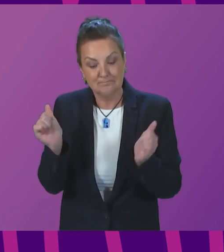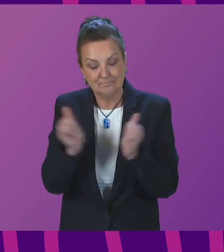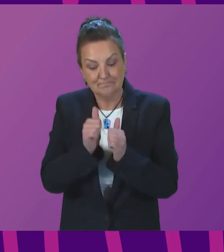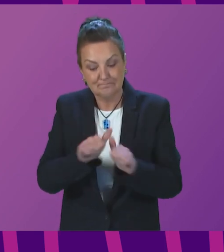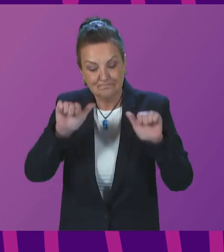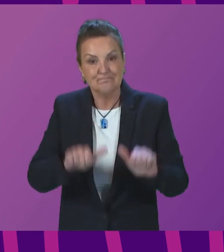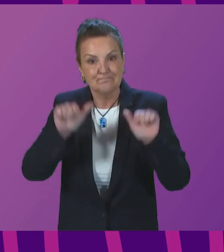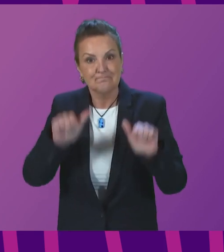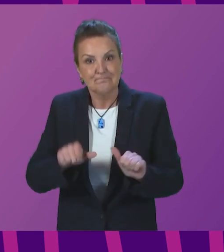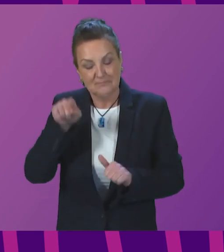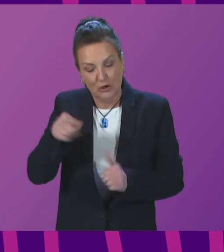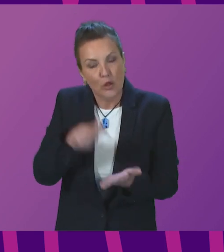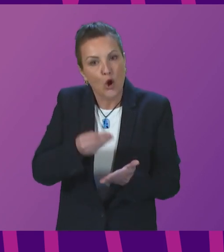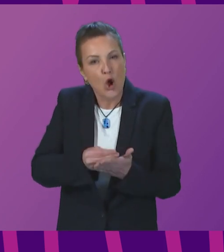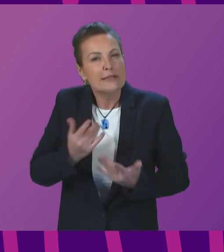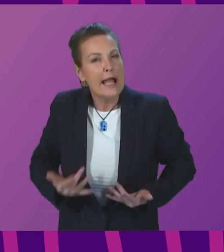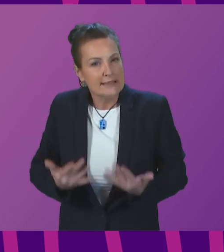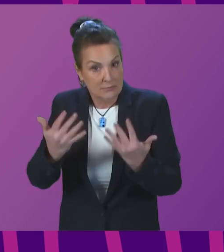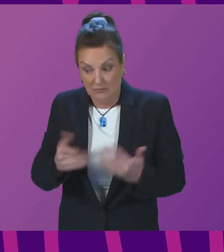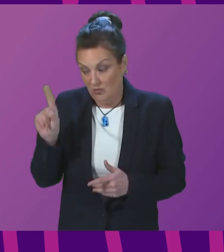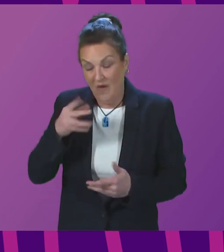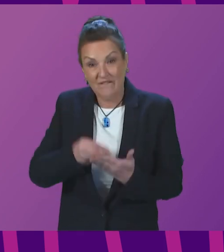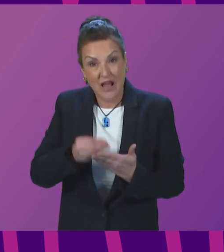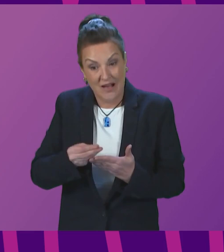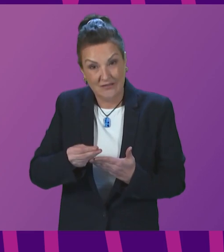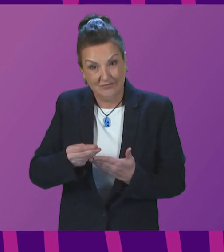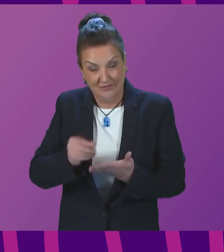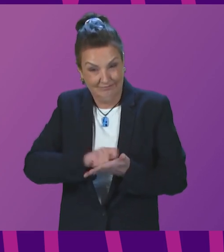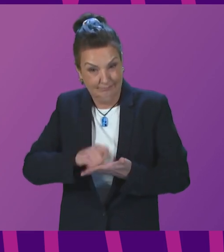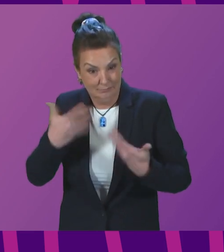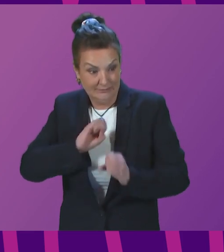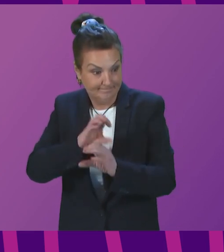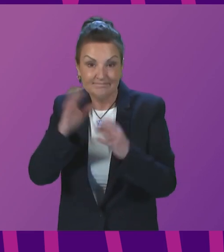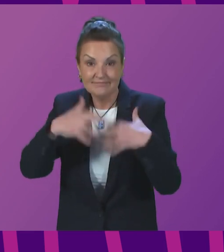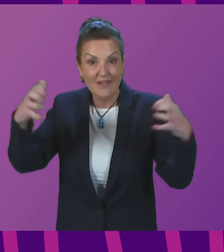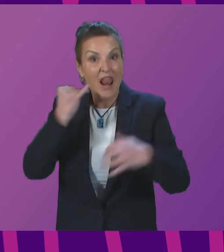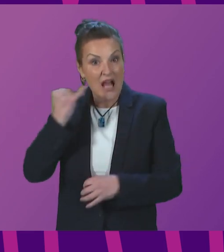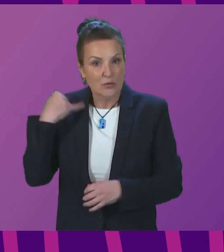the finance secretary set out in the chamber last week alongside the latest updated timescale. That is significant, because it is the first time that it has happened.